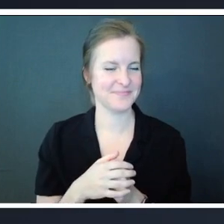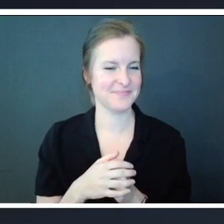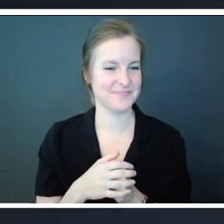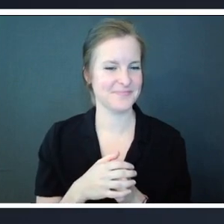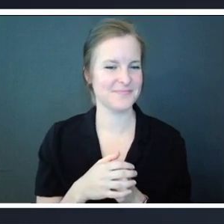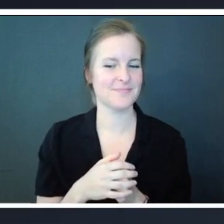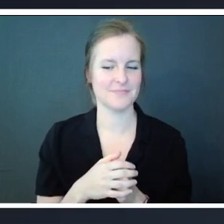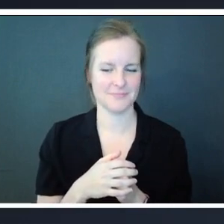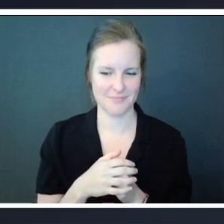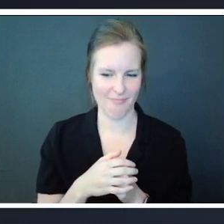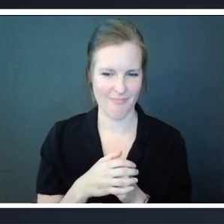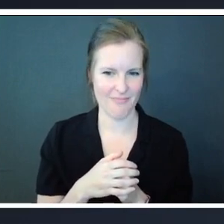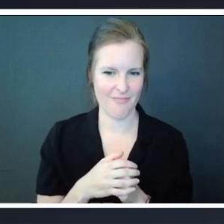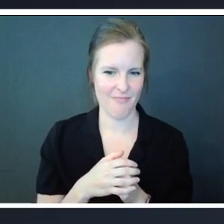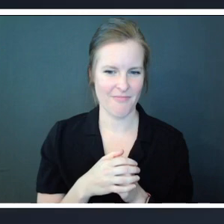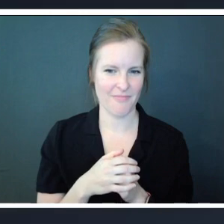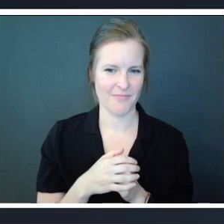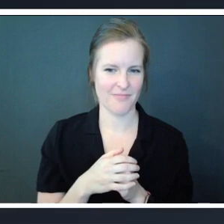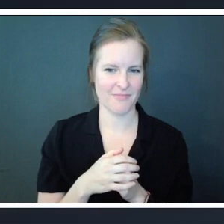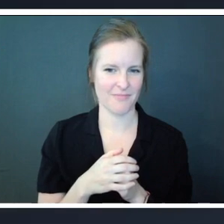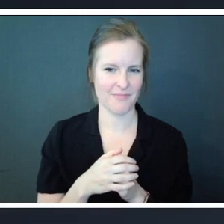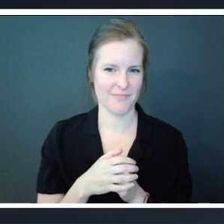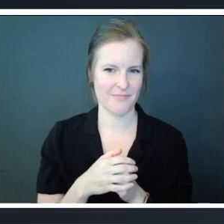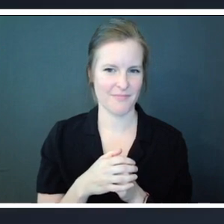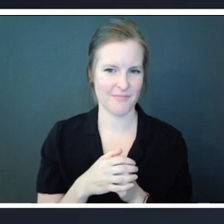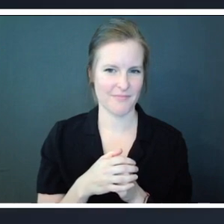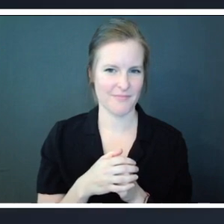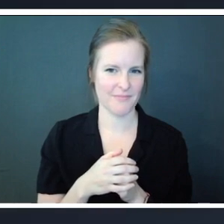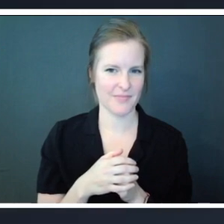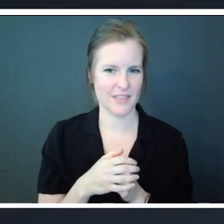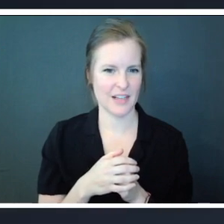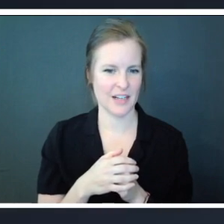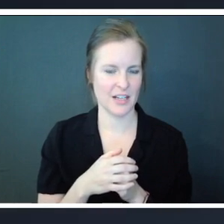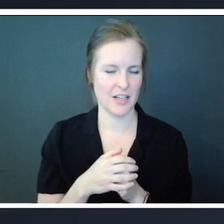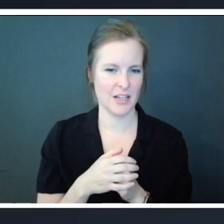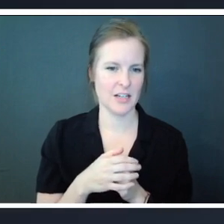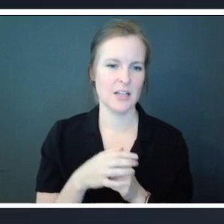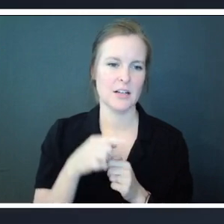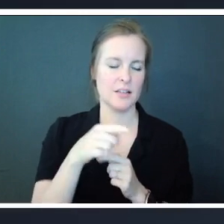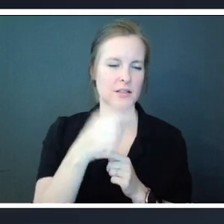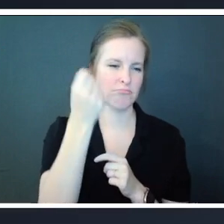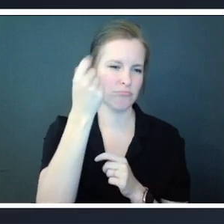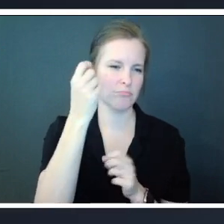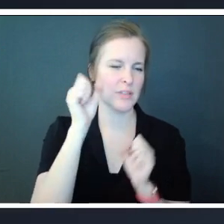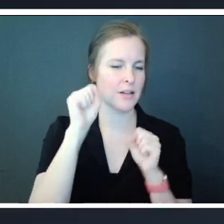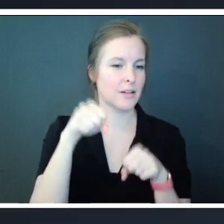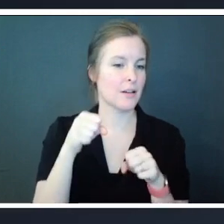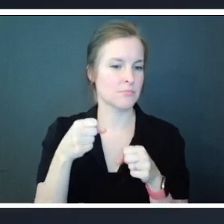sections, our Act portion can also be extended in the classroom and at home. You can make it a